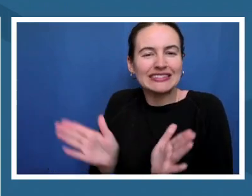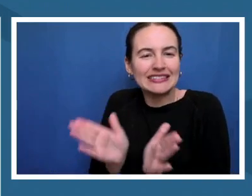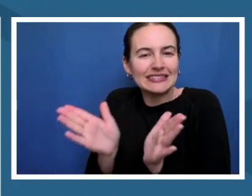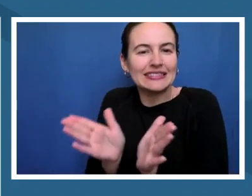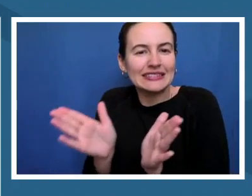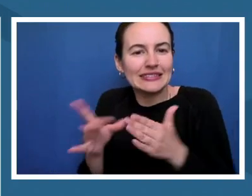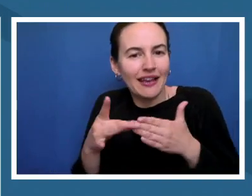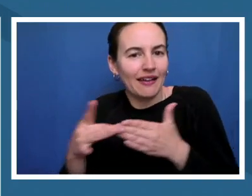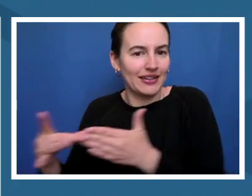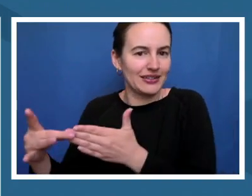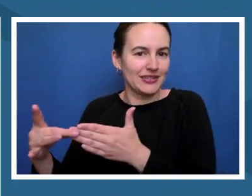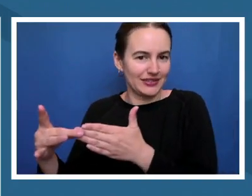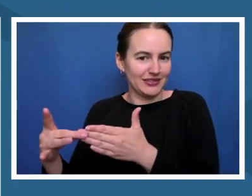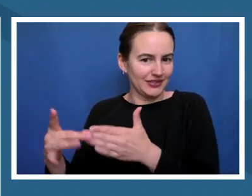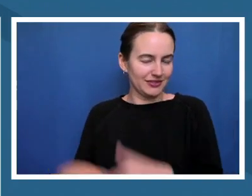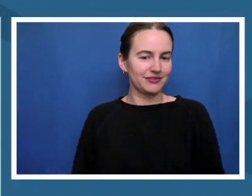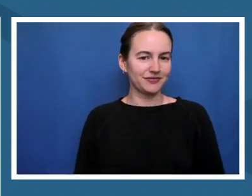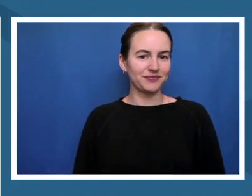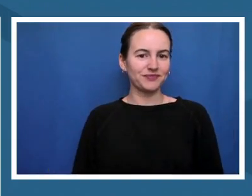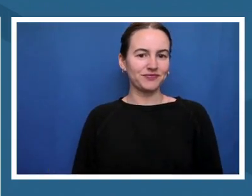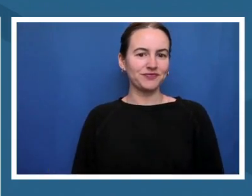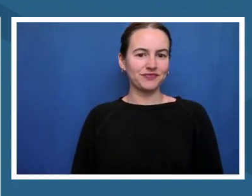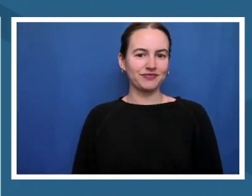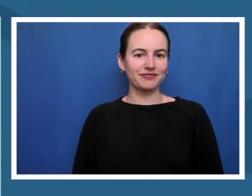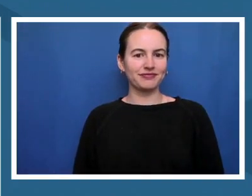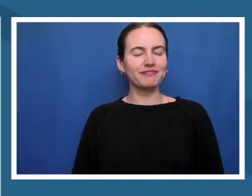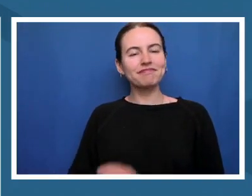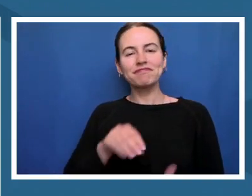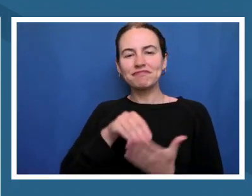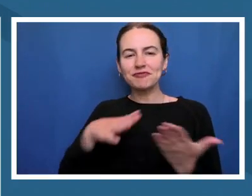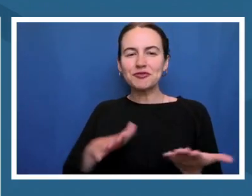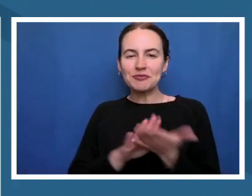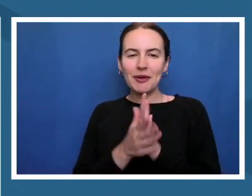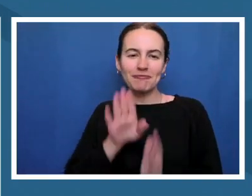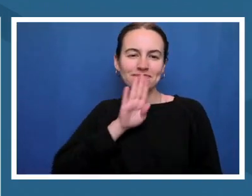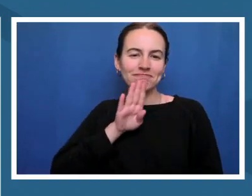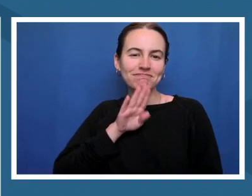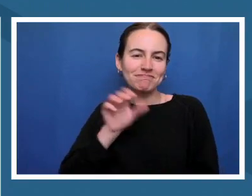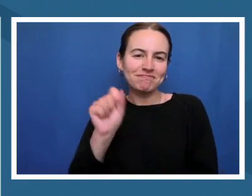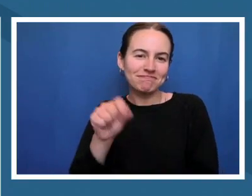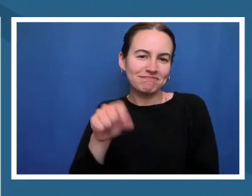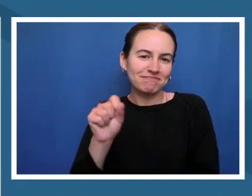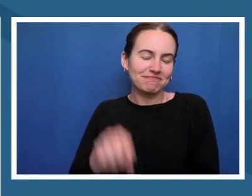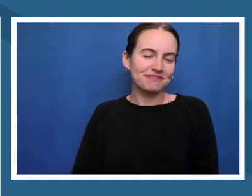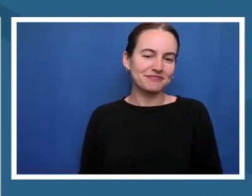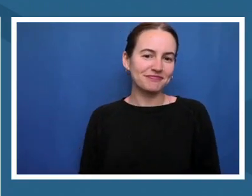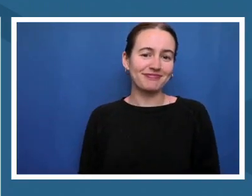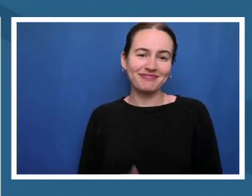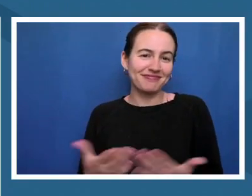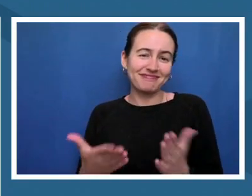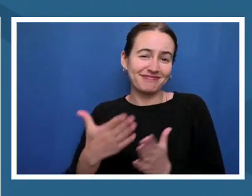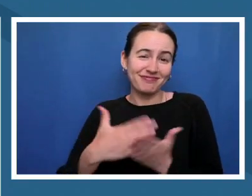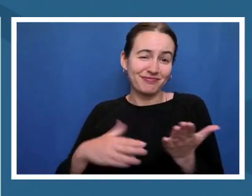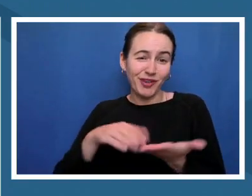um but yeah students get frustrated but you know it's it's that's part of the